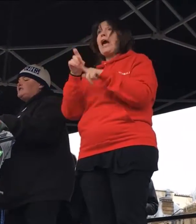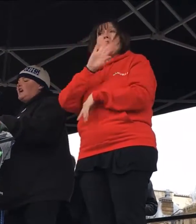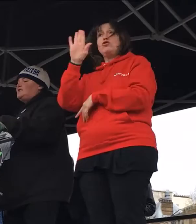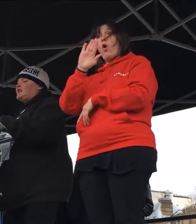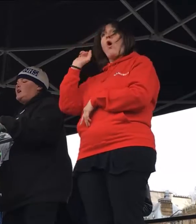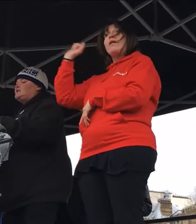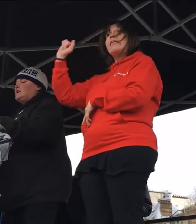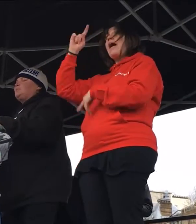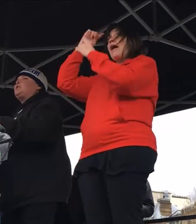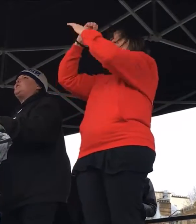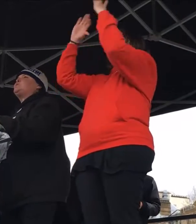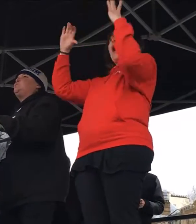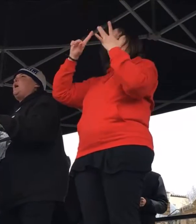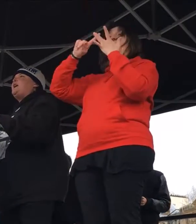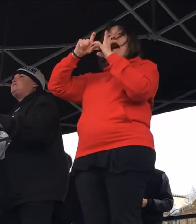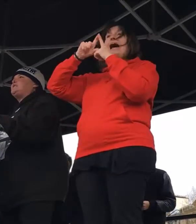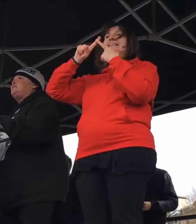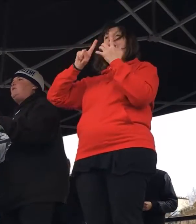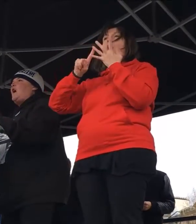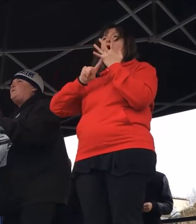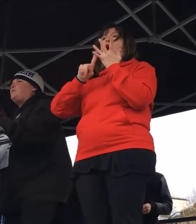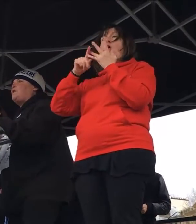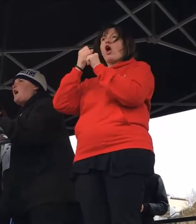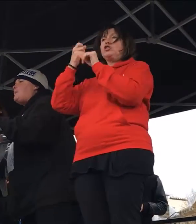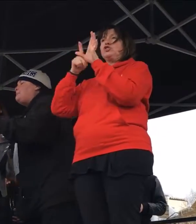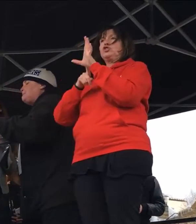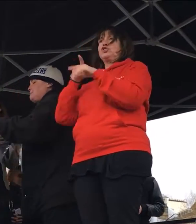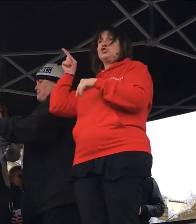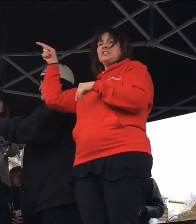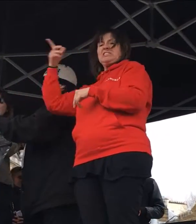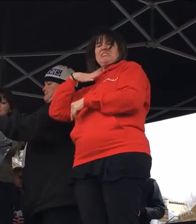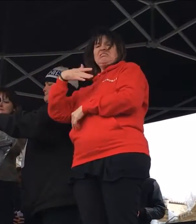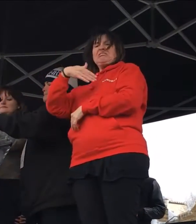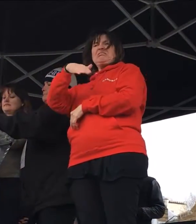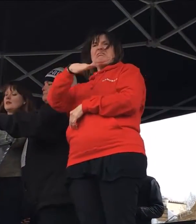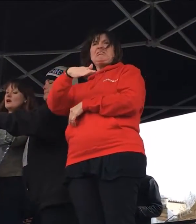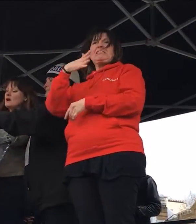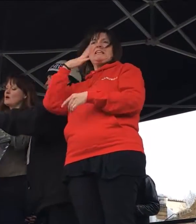cut us because we didn't vote for them.